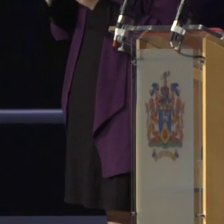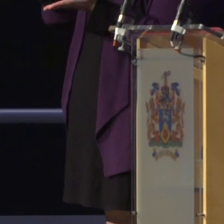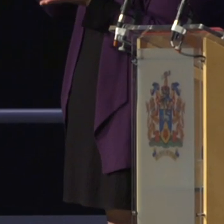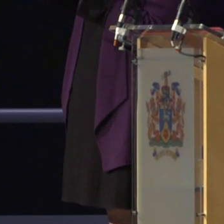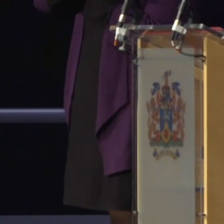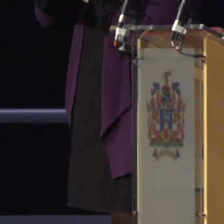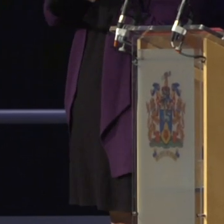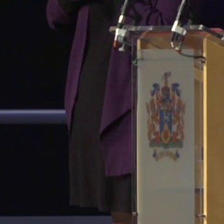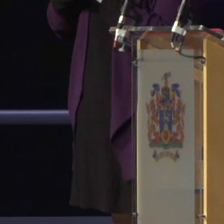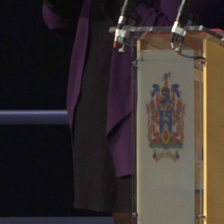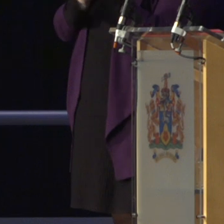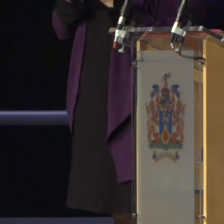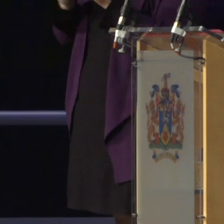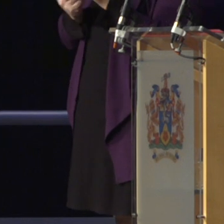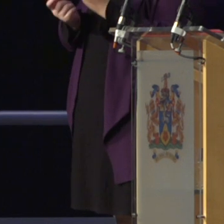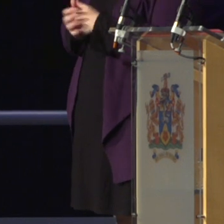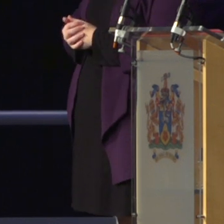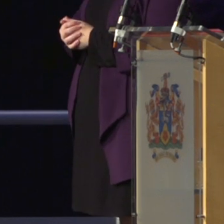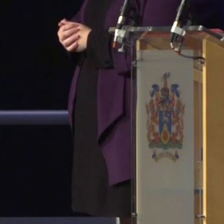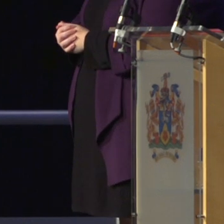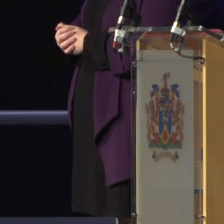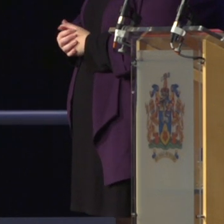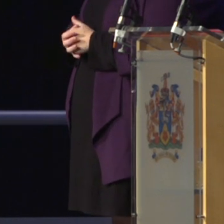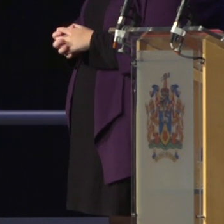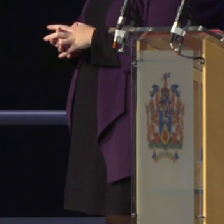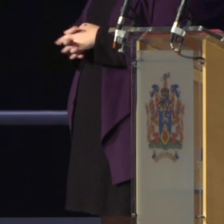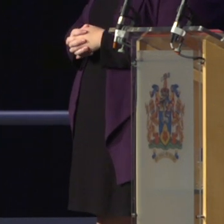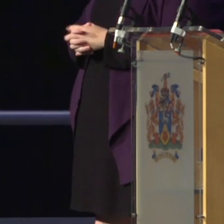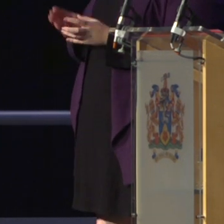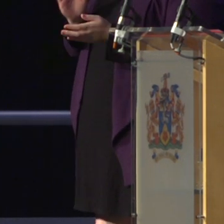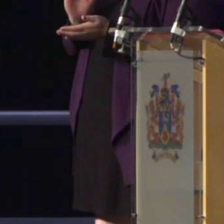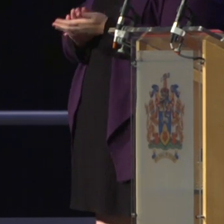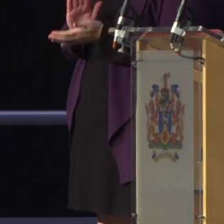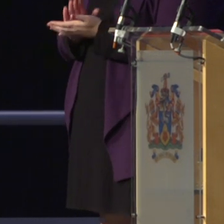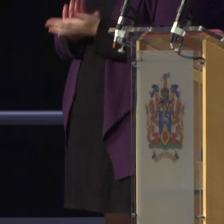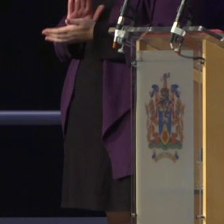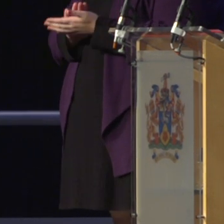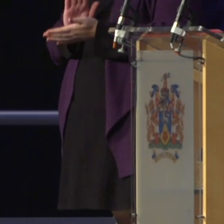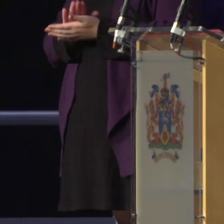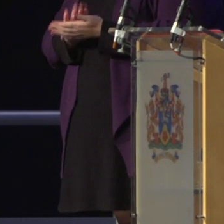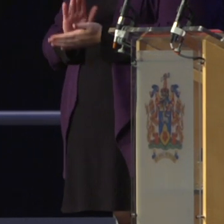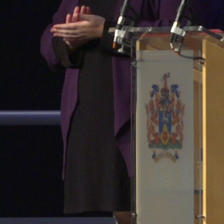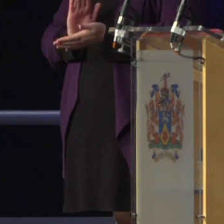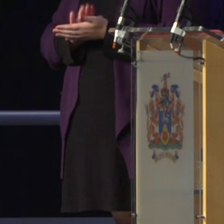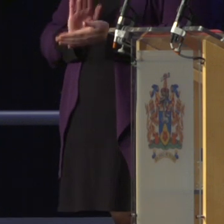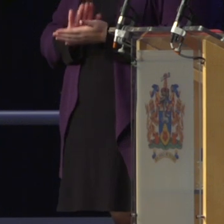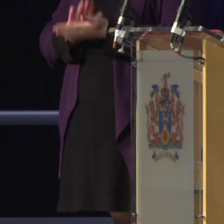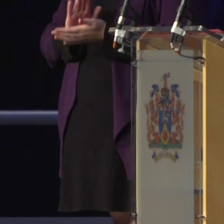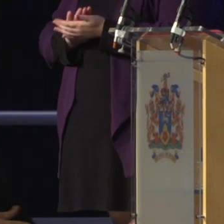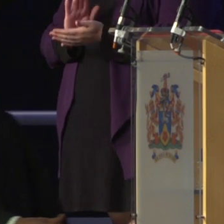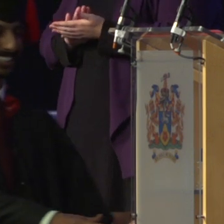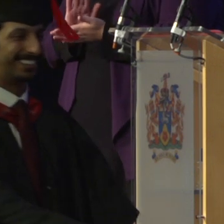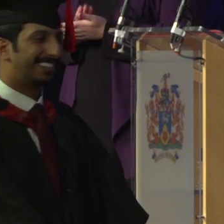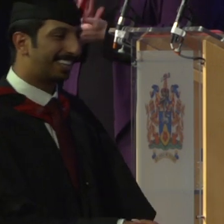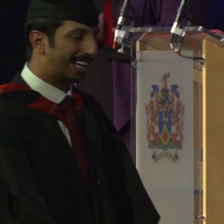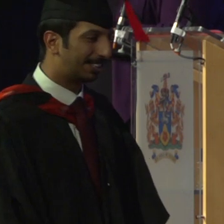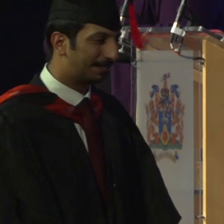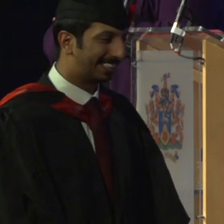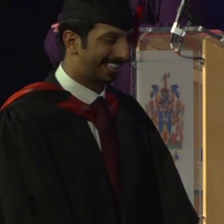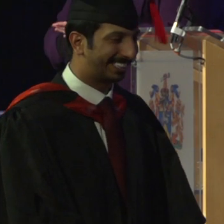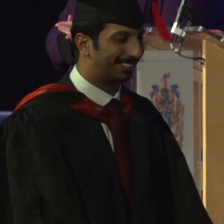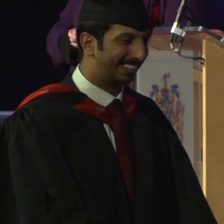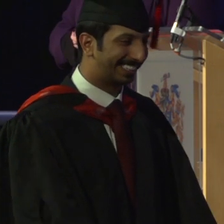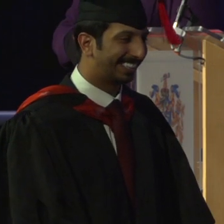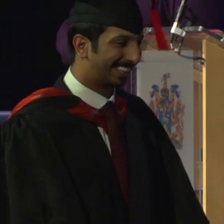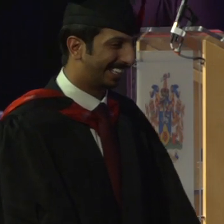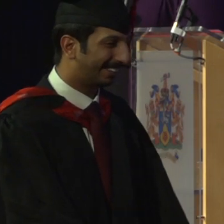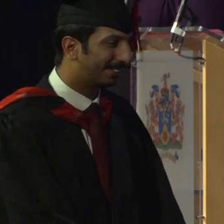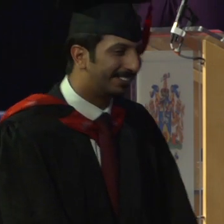Bachelor of Science in Airport Security Management